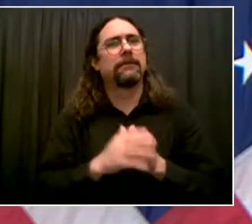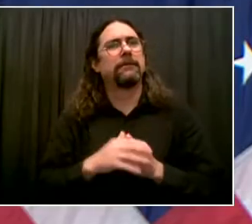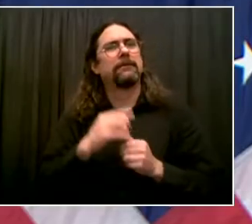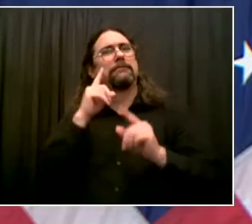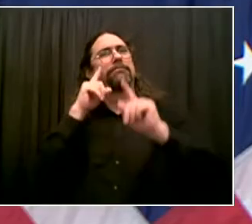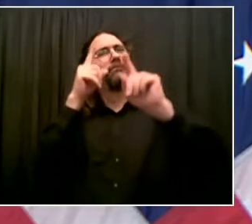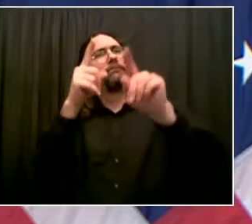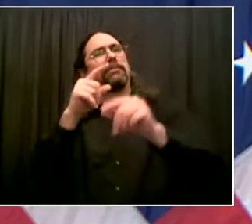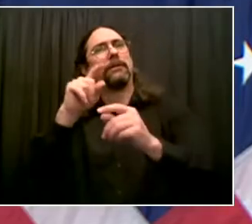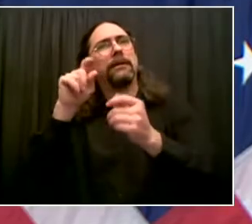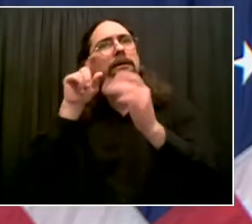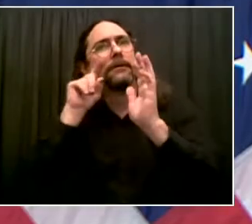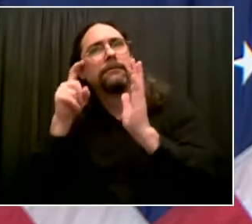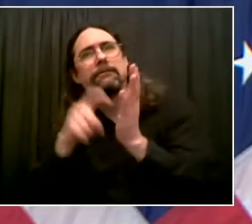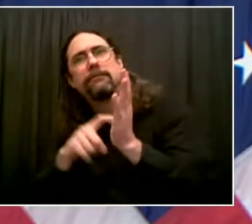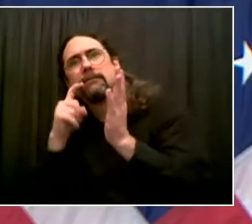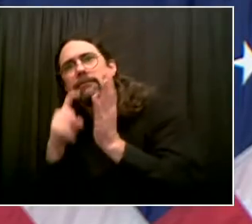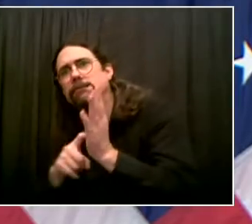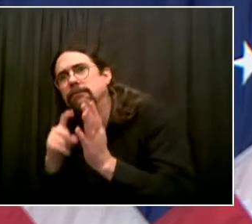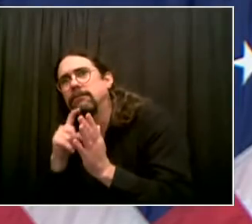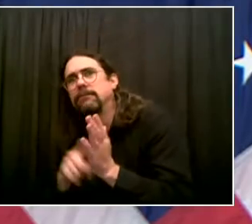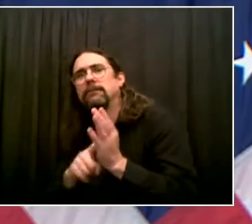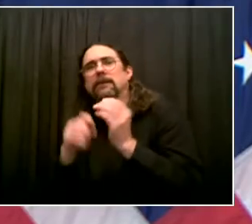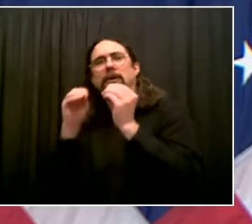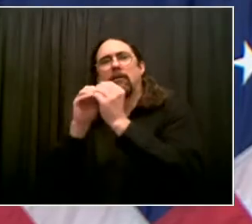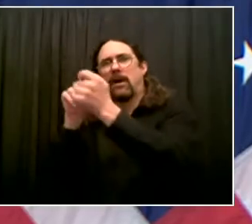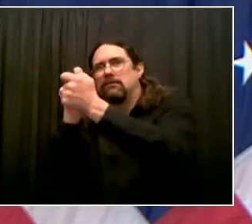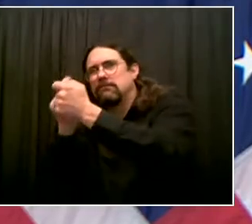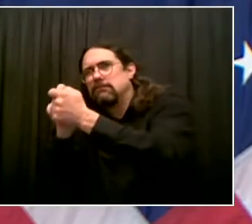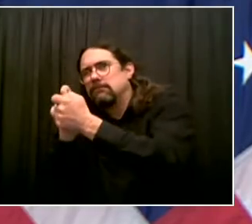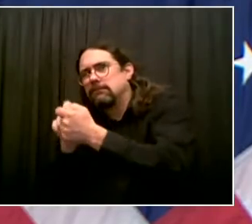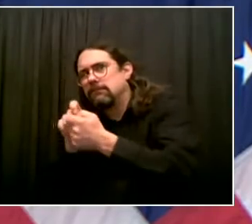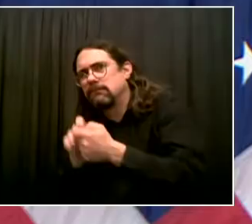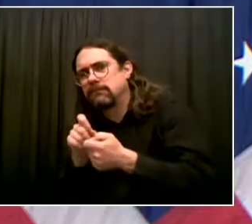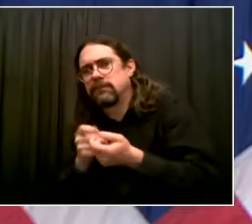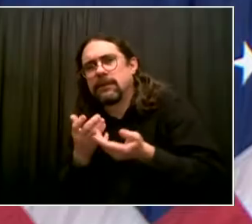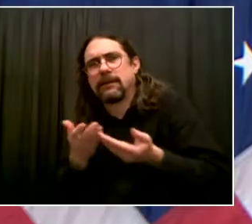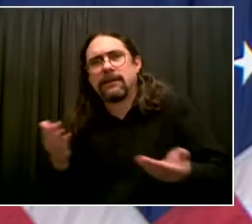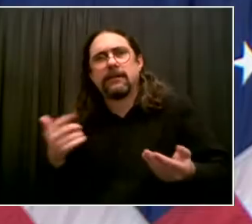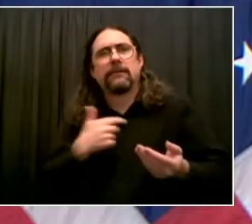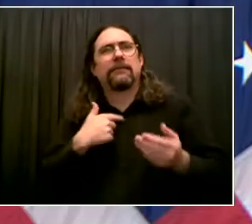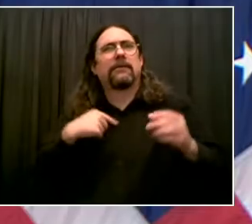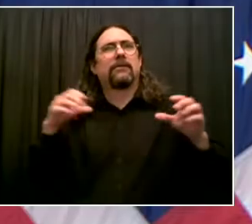STRENGTHEN. ONE OF THEM IS GOING TO BE CEASE FIRE.